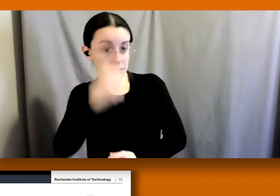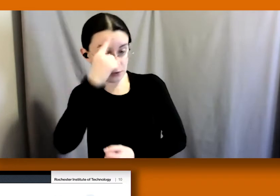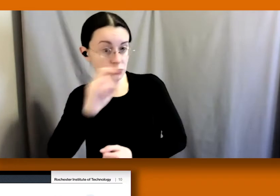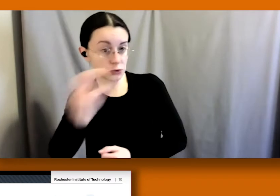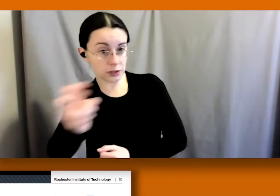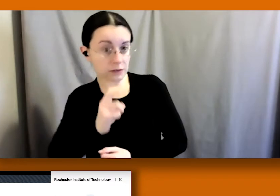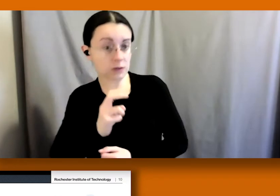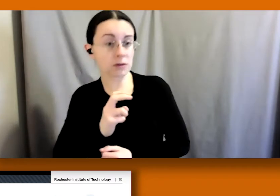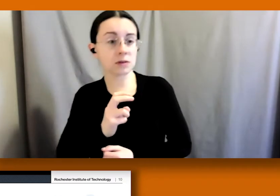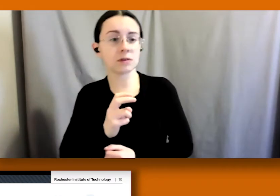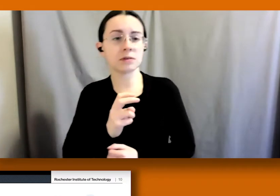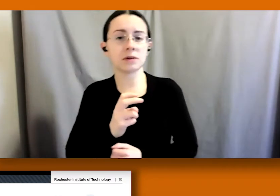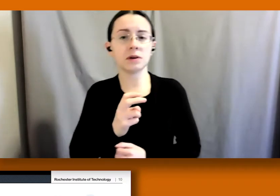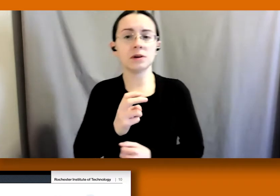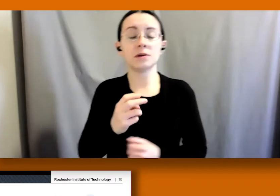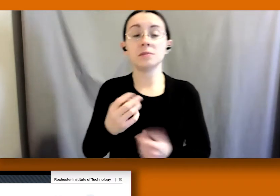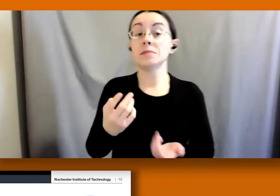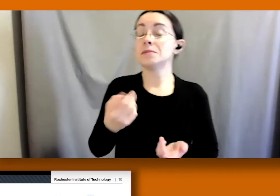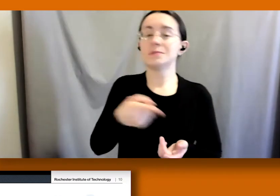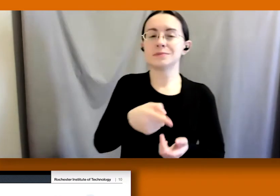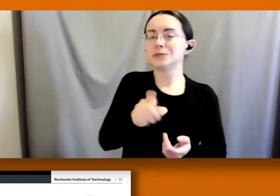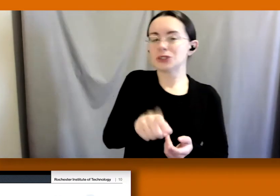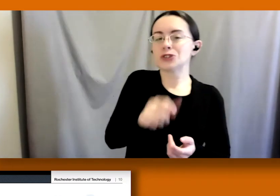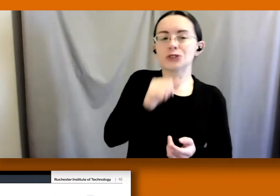because of poor planning. Um...